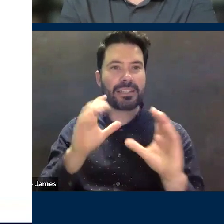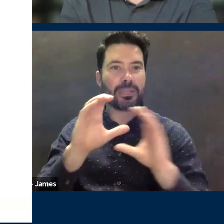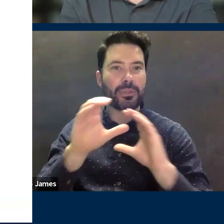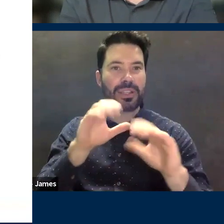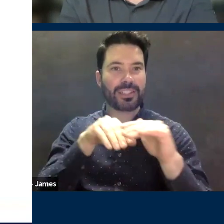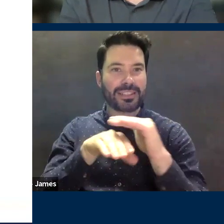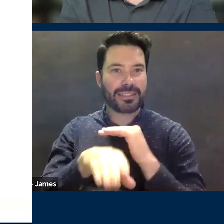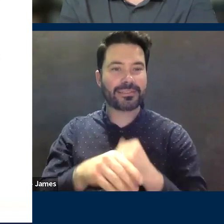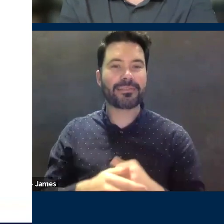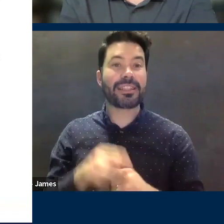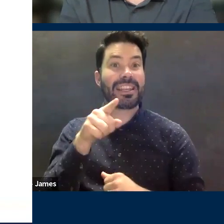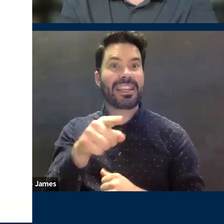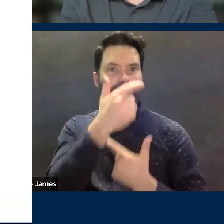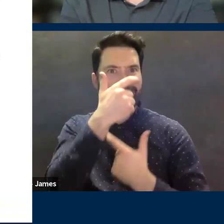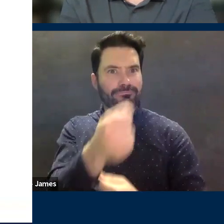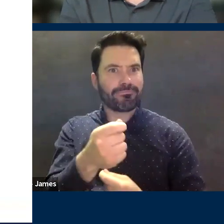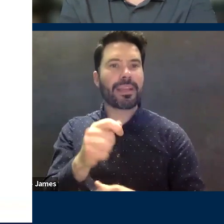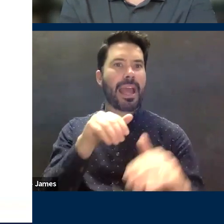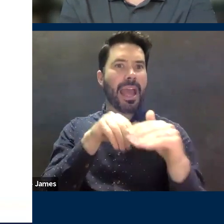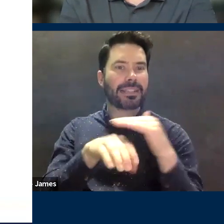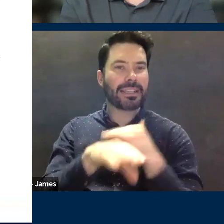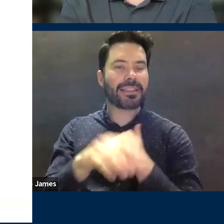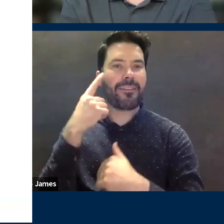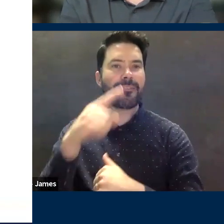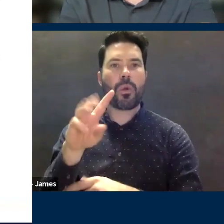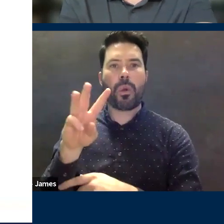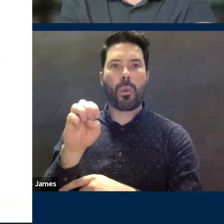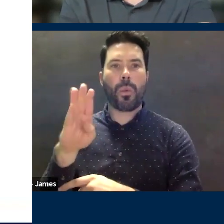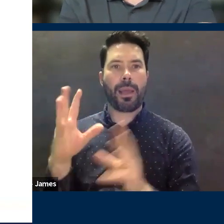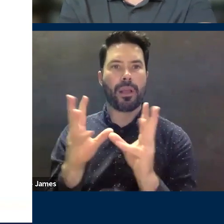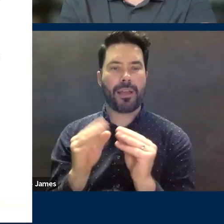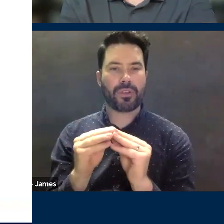He is interested in accessibility of web conferencing tele collaboration systems.